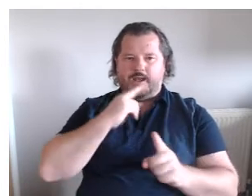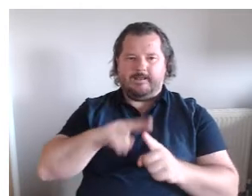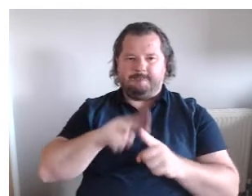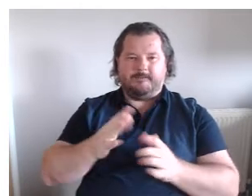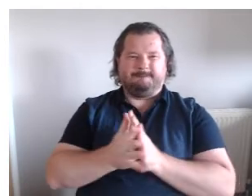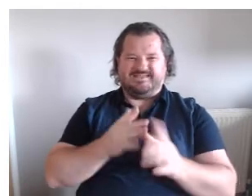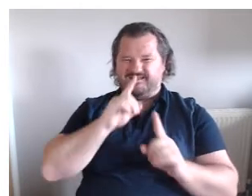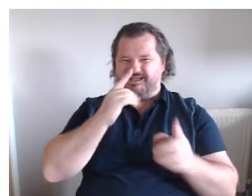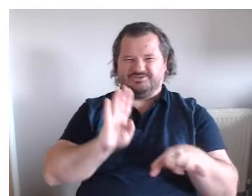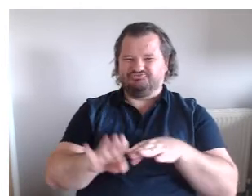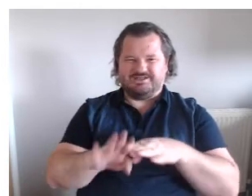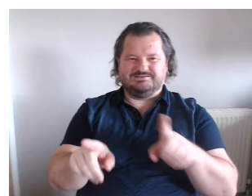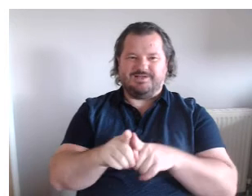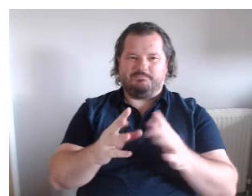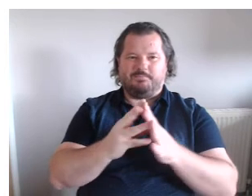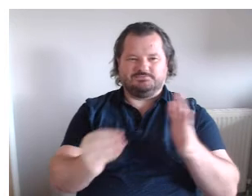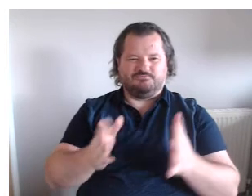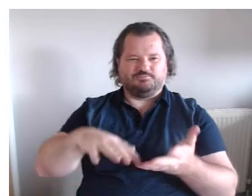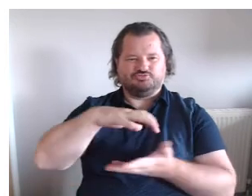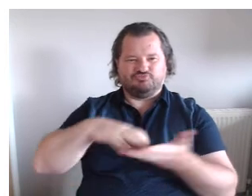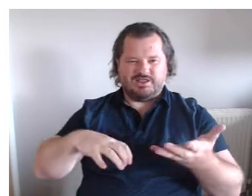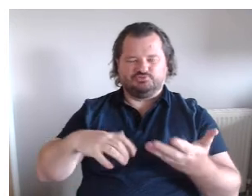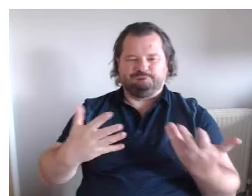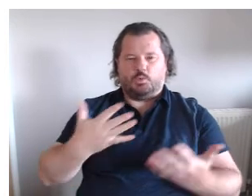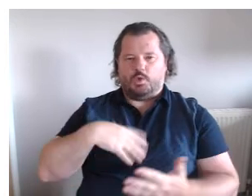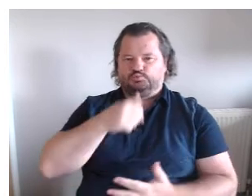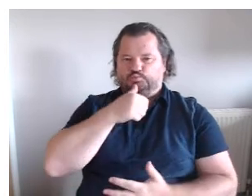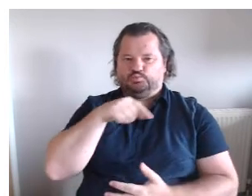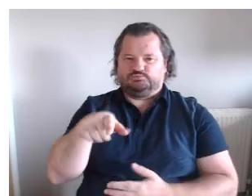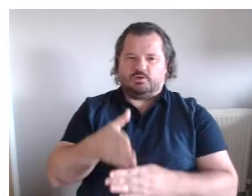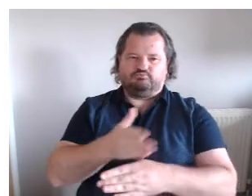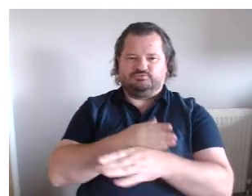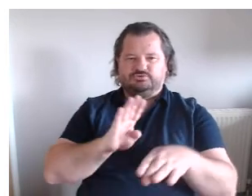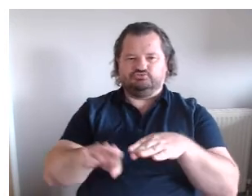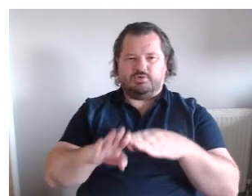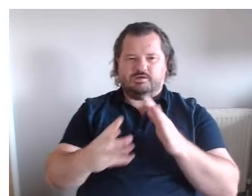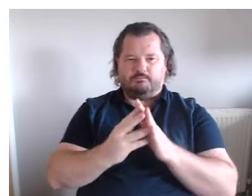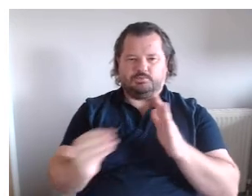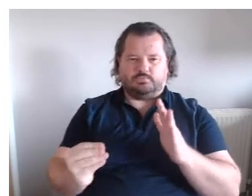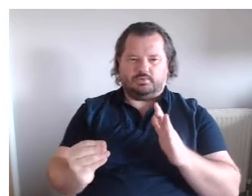Therefore, we can’t train the same model from scratch and want to make use of the pre-trained model.